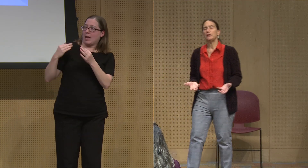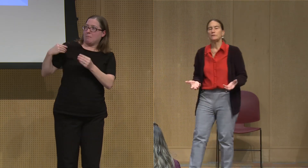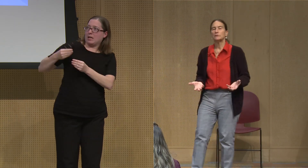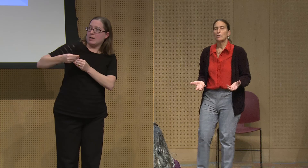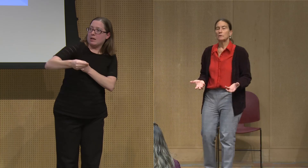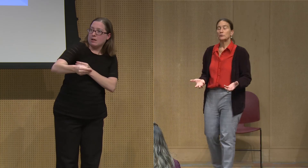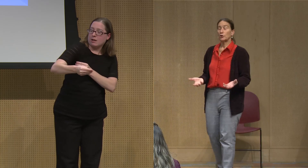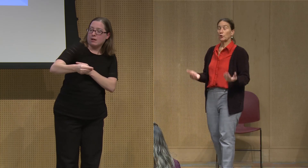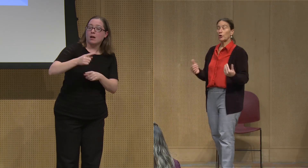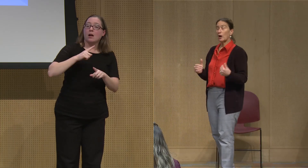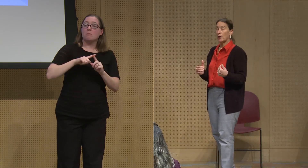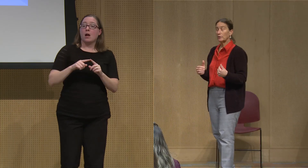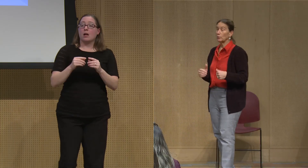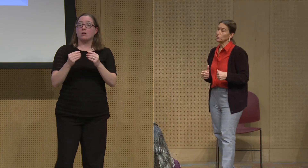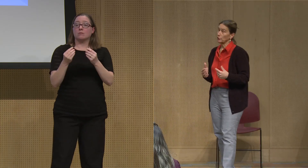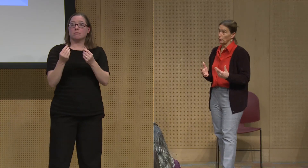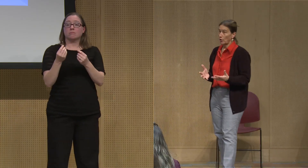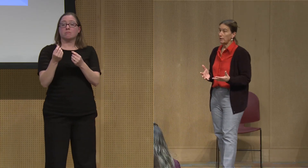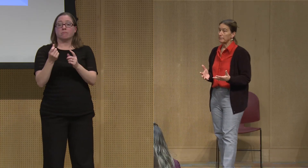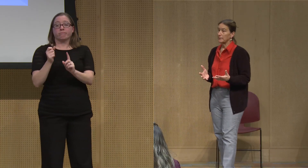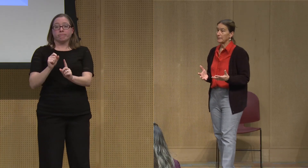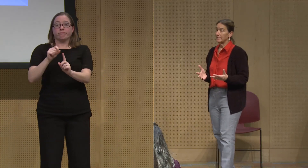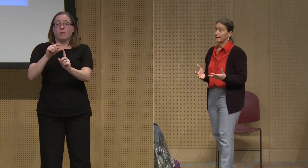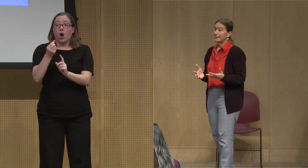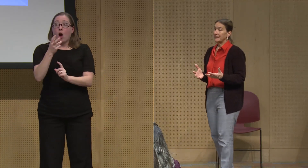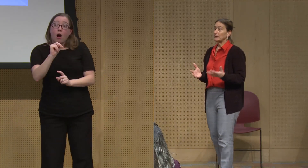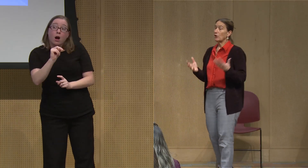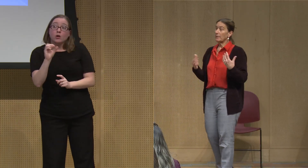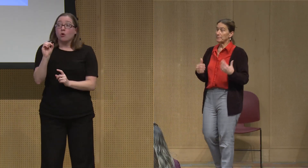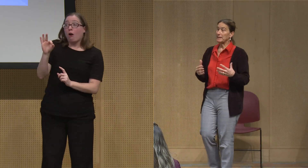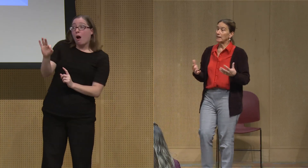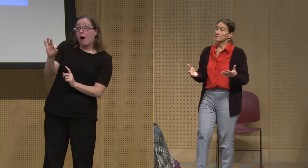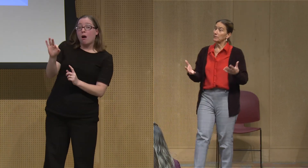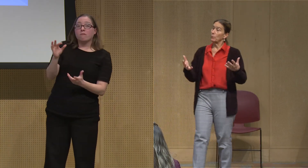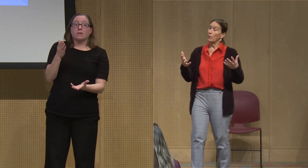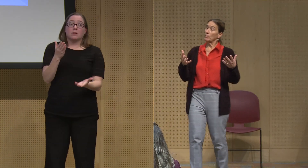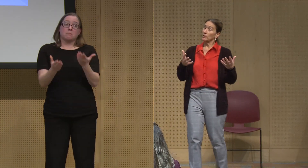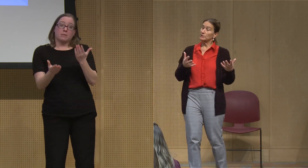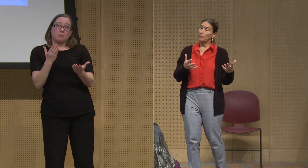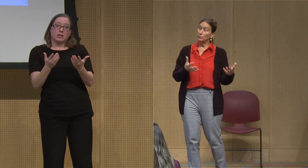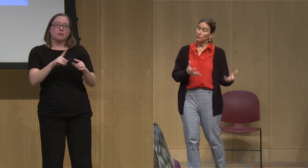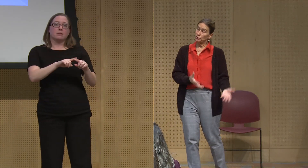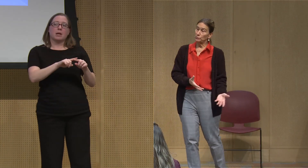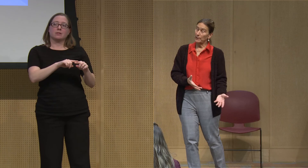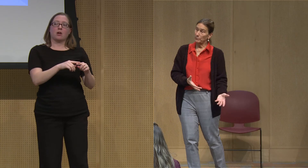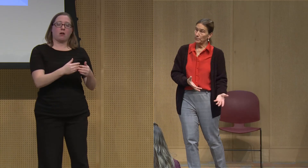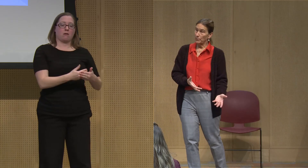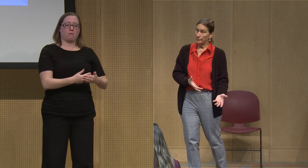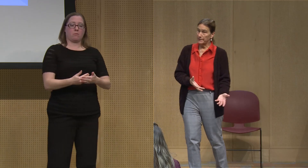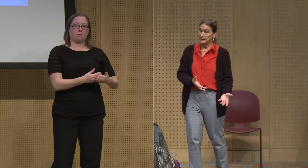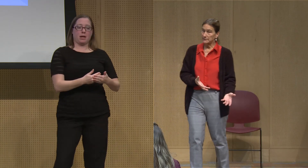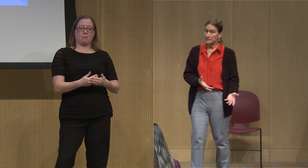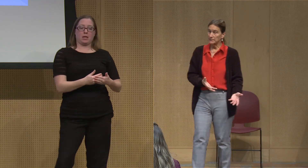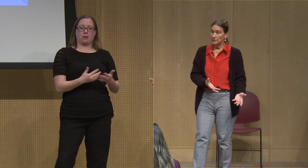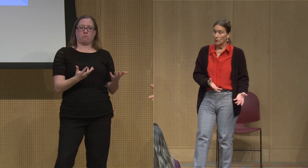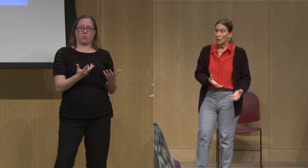TURN ON OR TURN OFF IS OFTEN BECAUSE OF WHAT WE WERE EXPOSED TO WHEN WE WERE FETUSES OR WHEN WE WERE